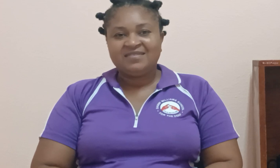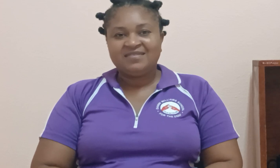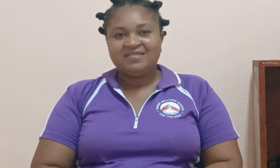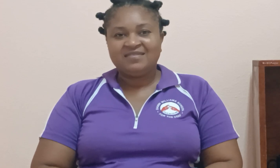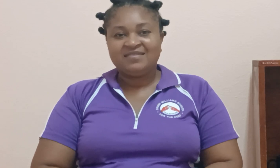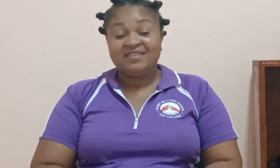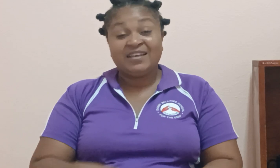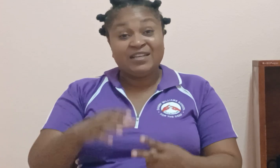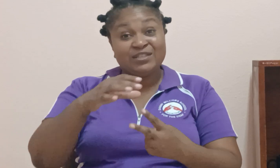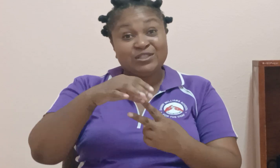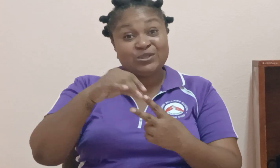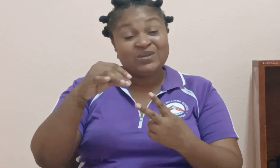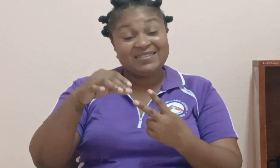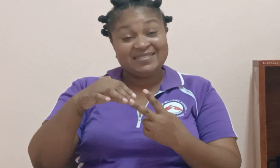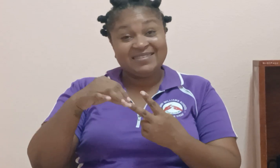Choices